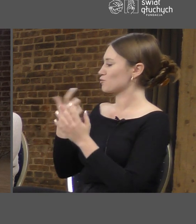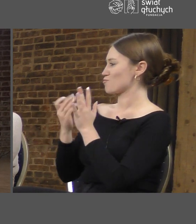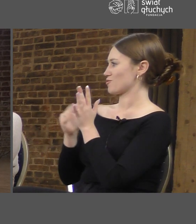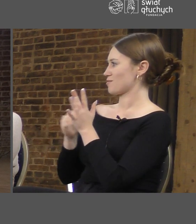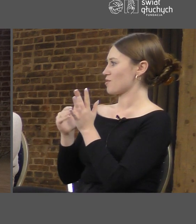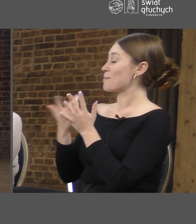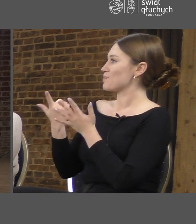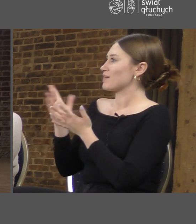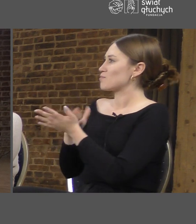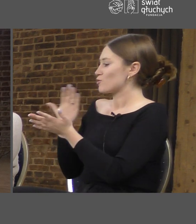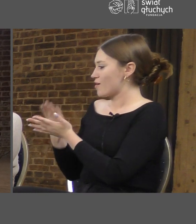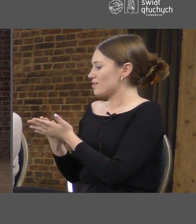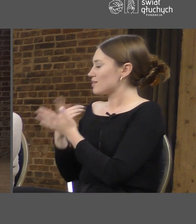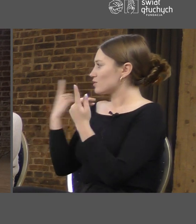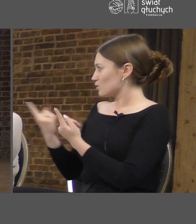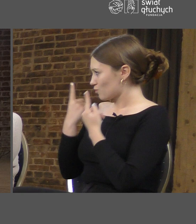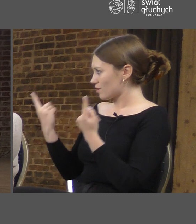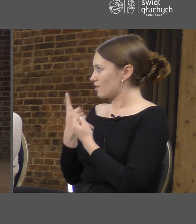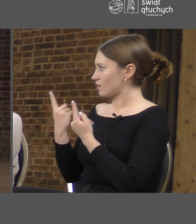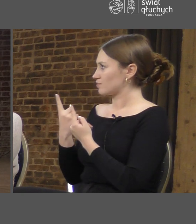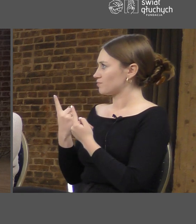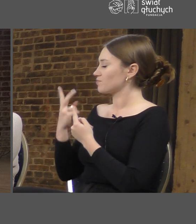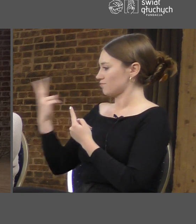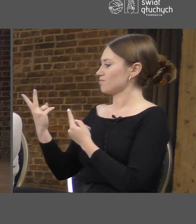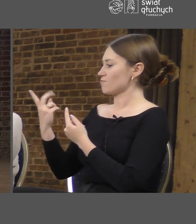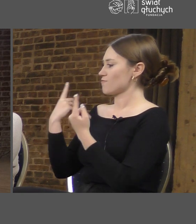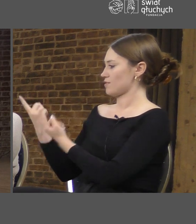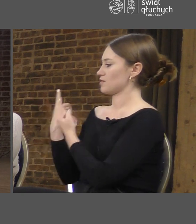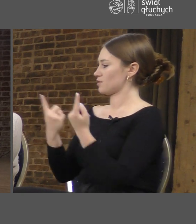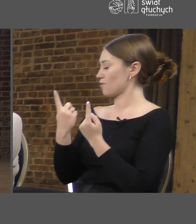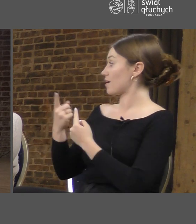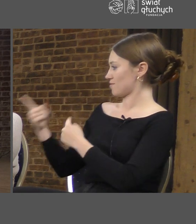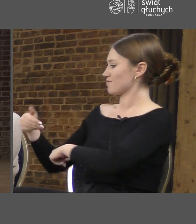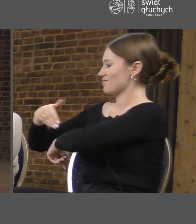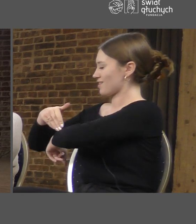And for example, there are two situations like this: foreign and Polish.